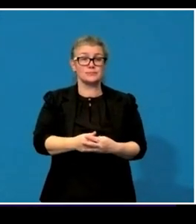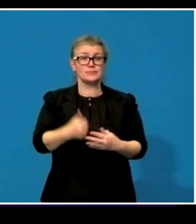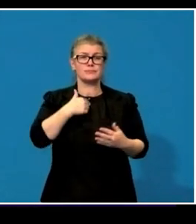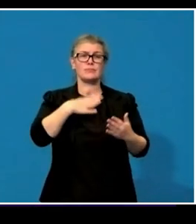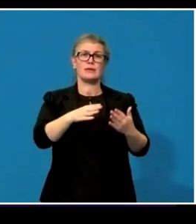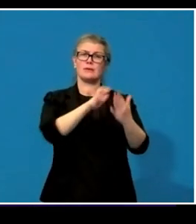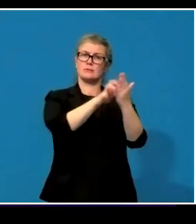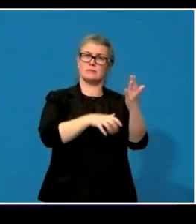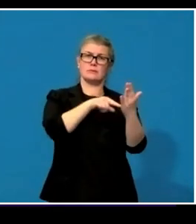those listening, I will read that out.